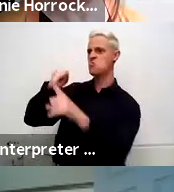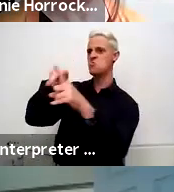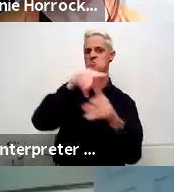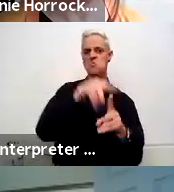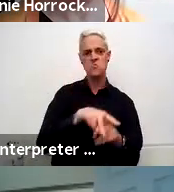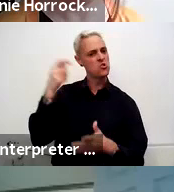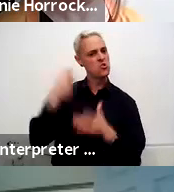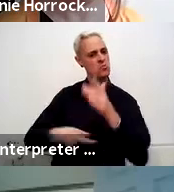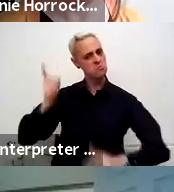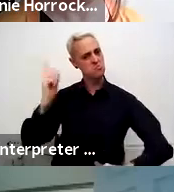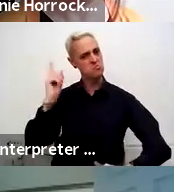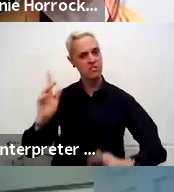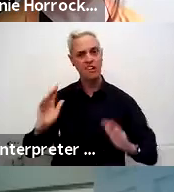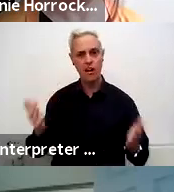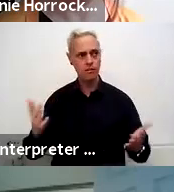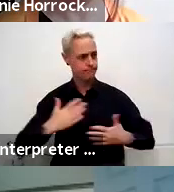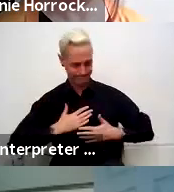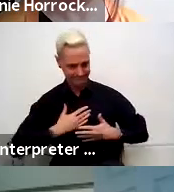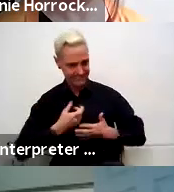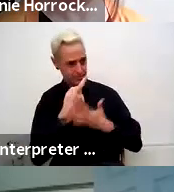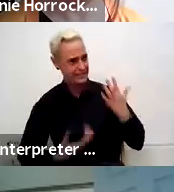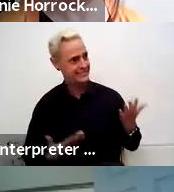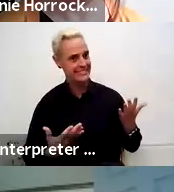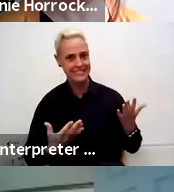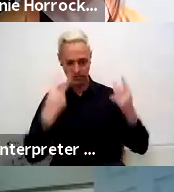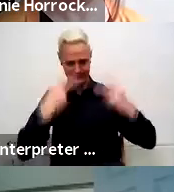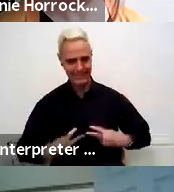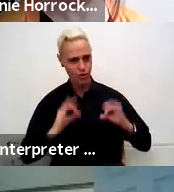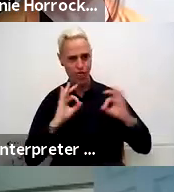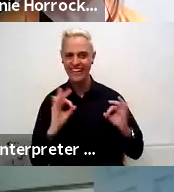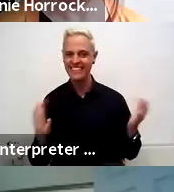into shops and stores where other people haven't.